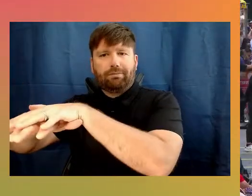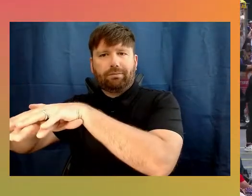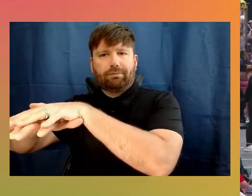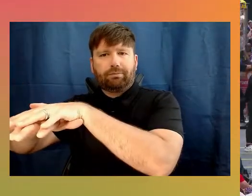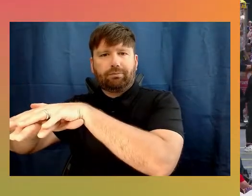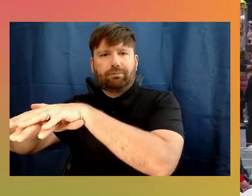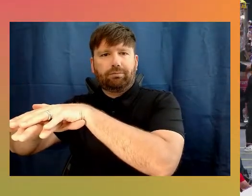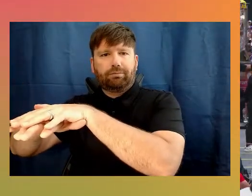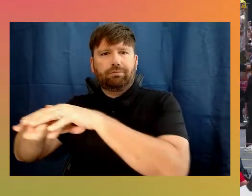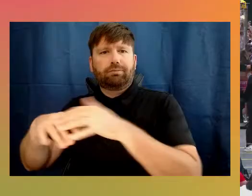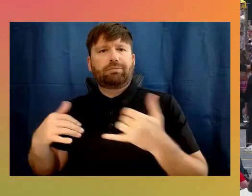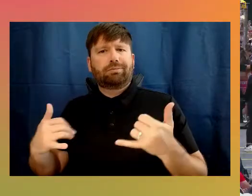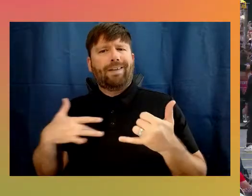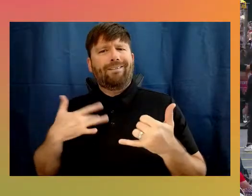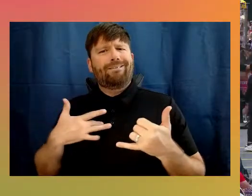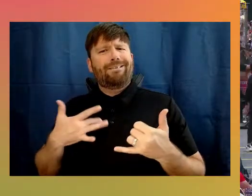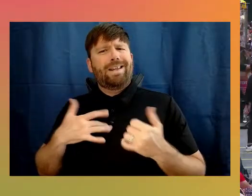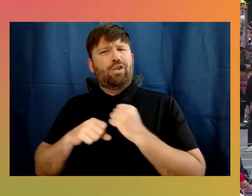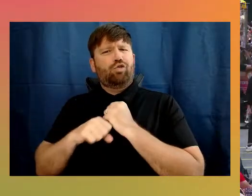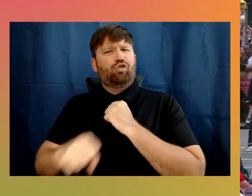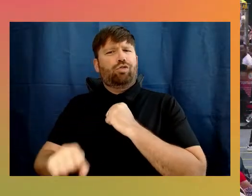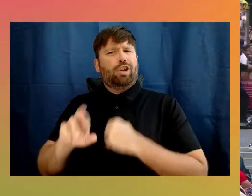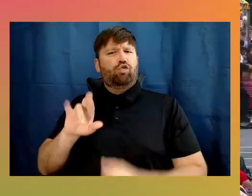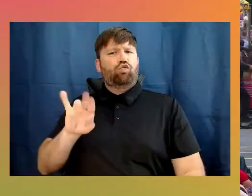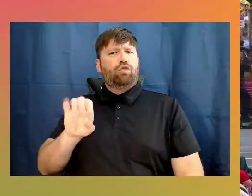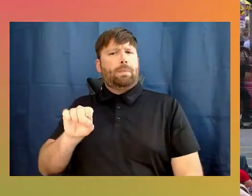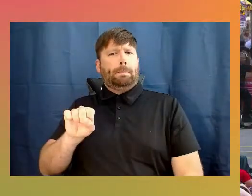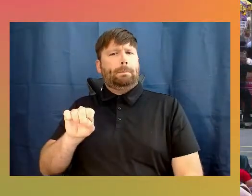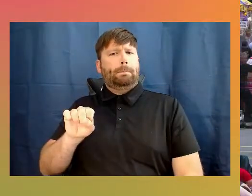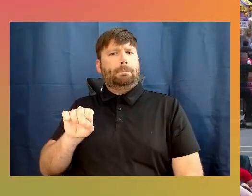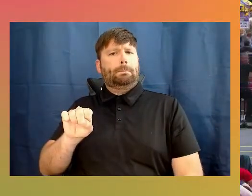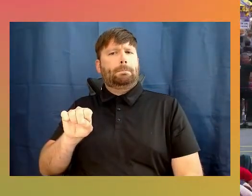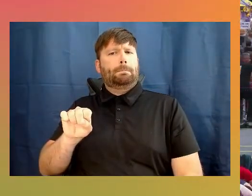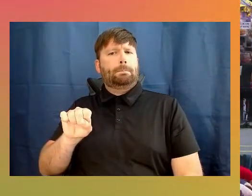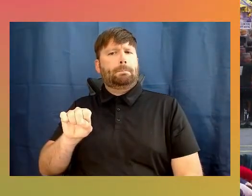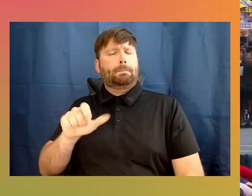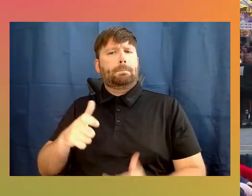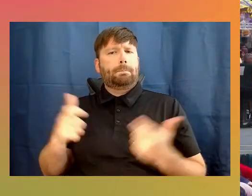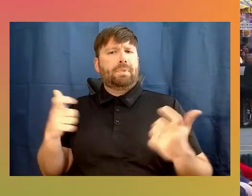MAYBE BRING THE LEFT-HAND ON TOP. BANANA THE TOP OF THE BODY.